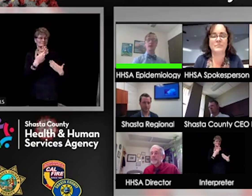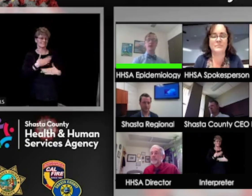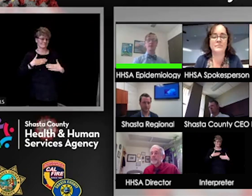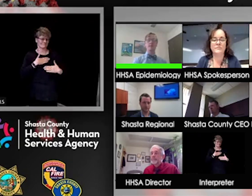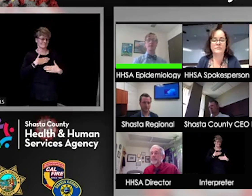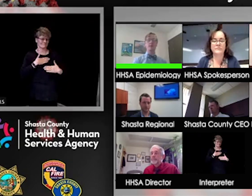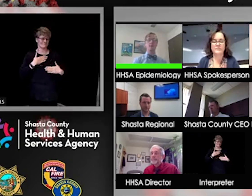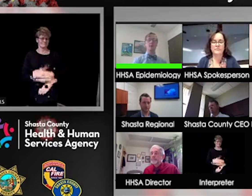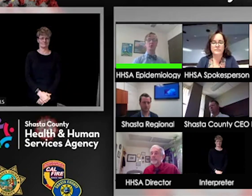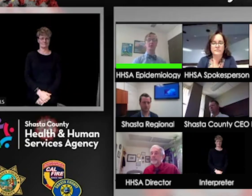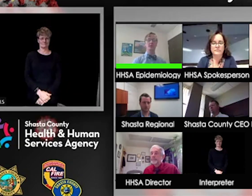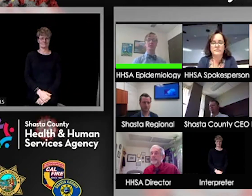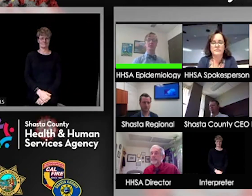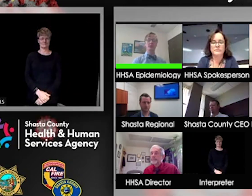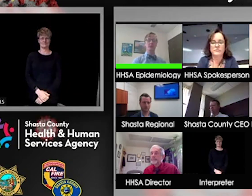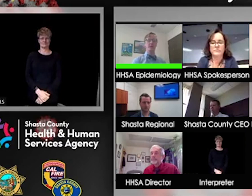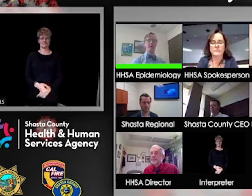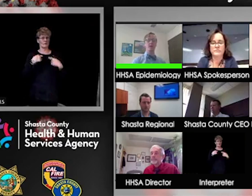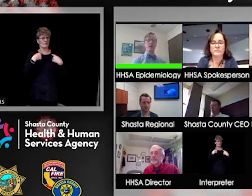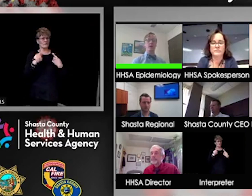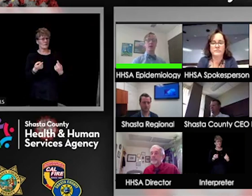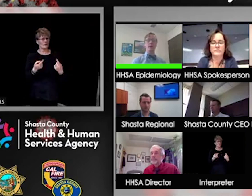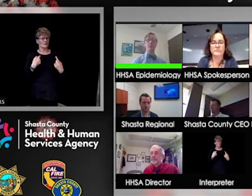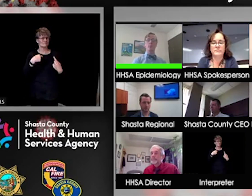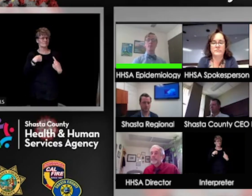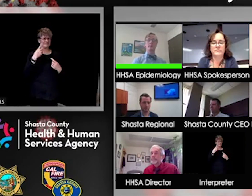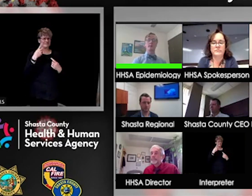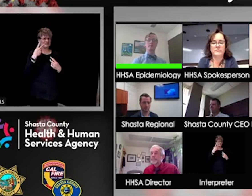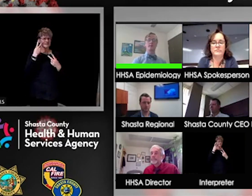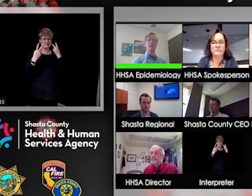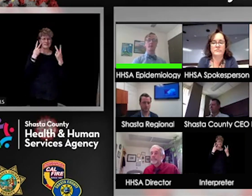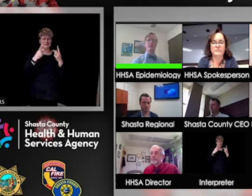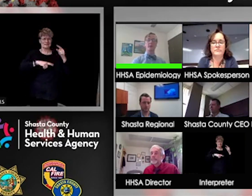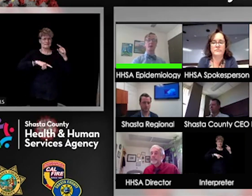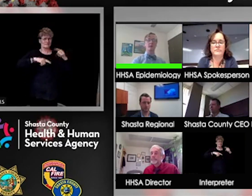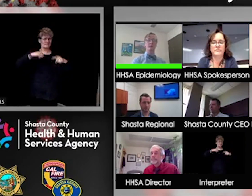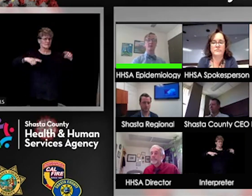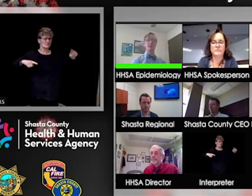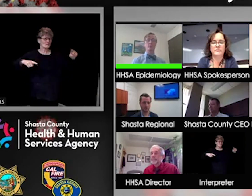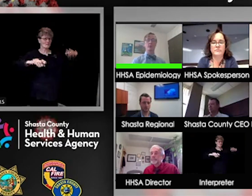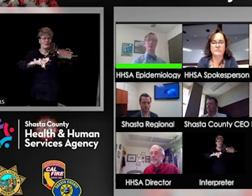different models and trying to best understand what different eventualities or projections